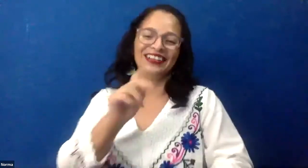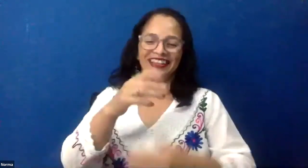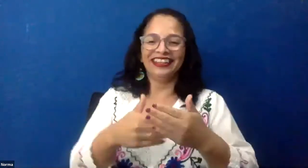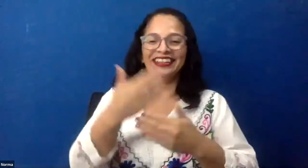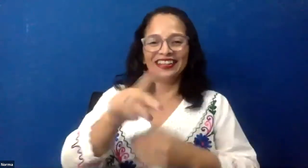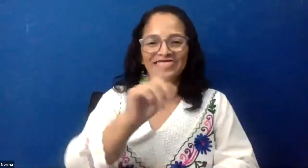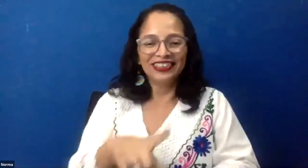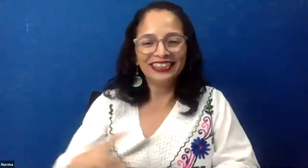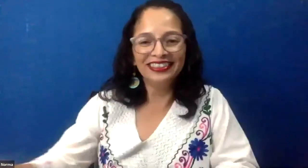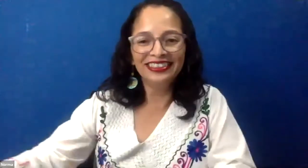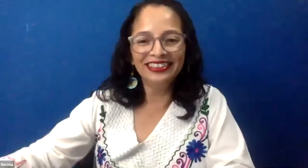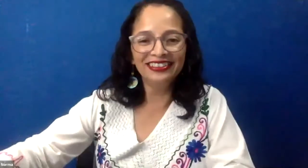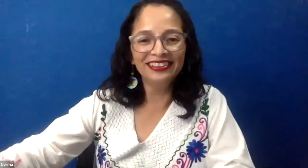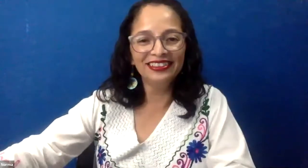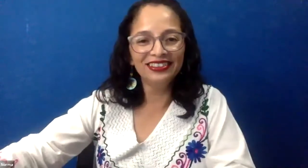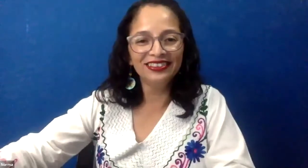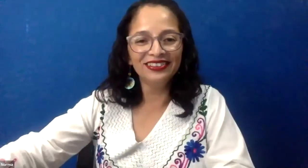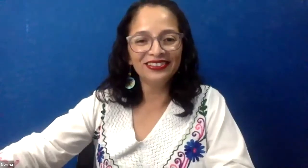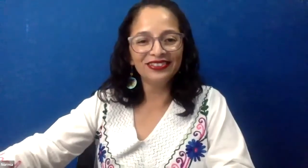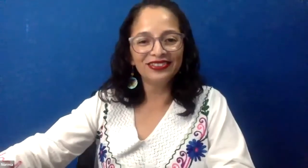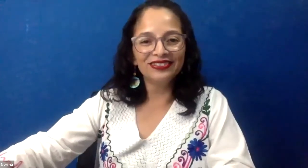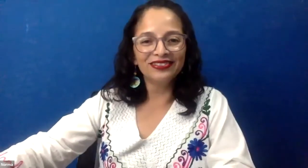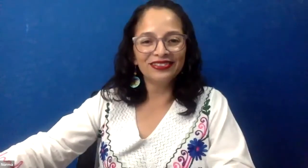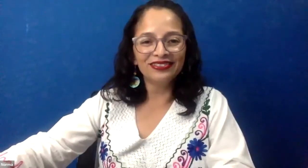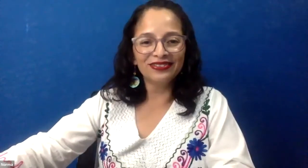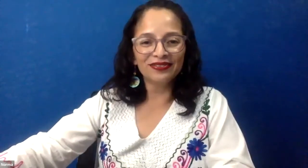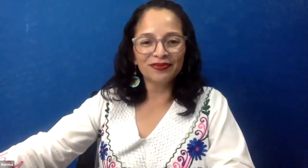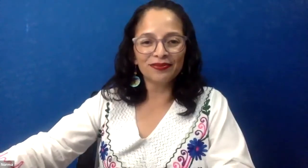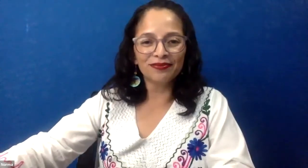It is not in Paraguay actually. Next question.